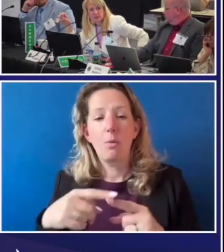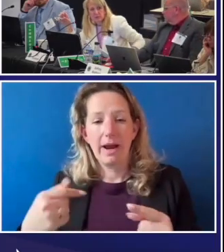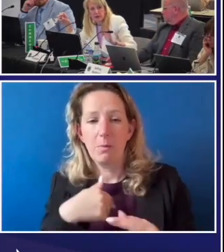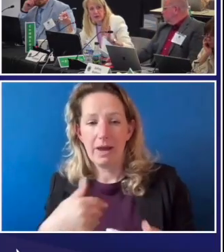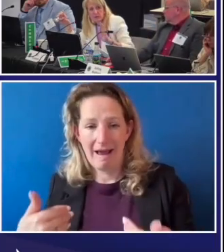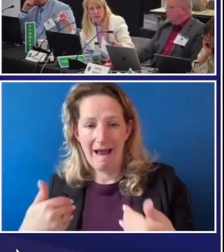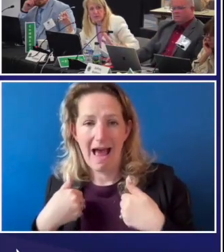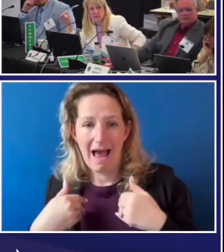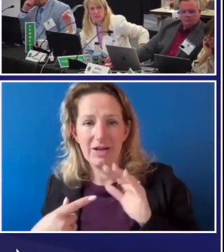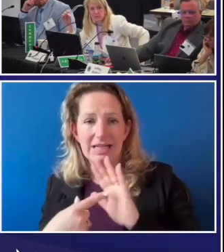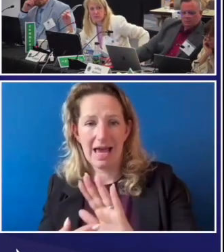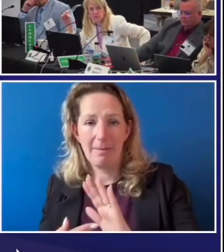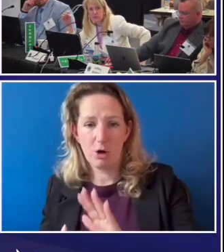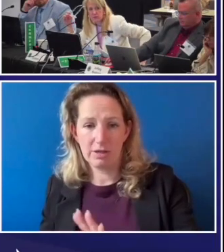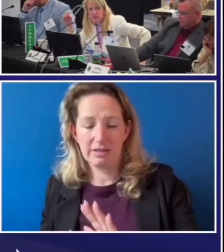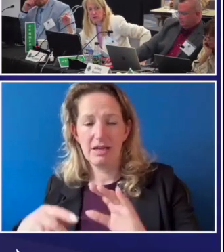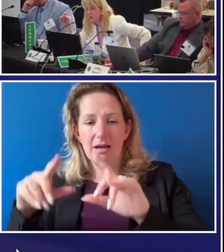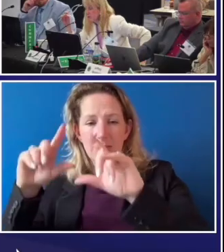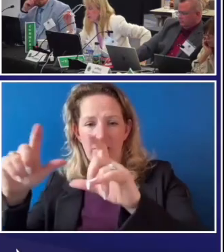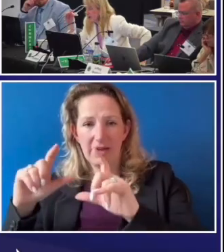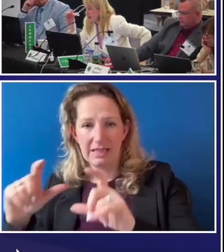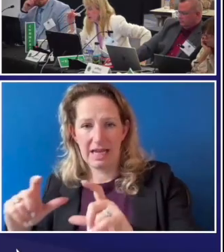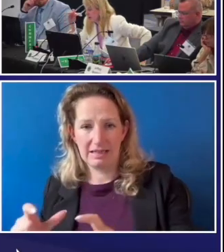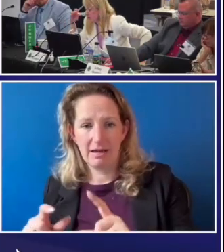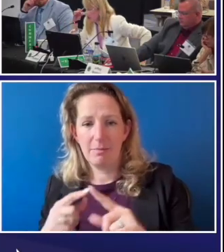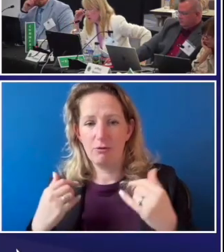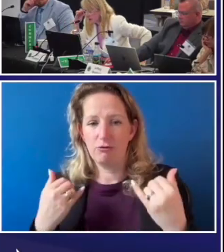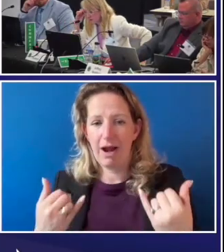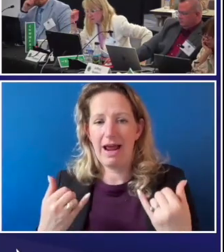But right now we have 2 different edits going on, it seems.